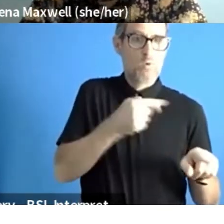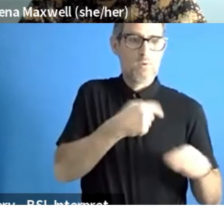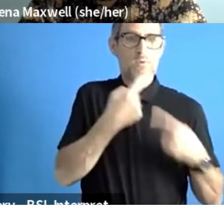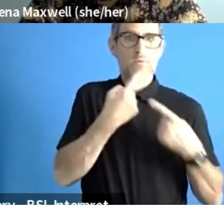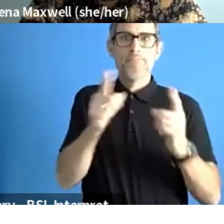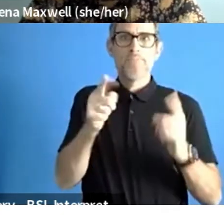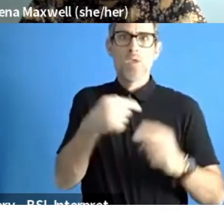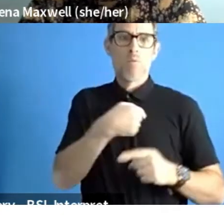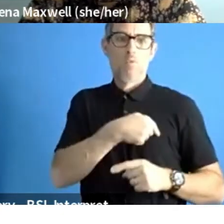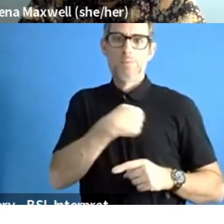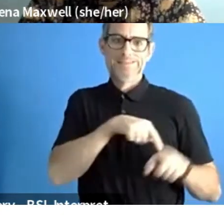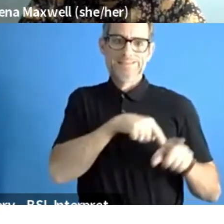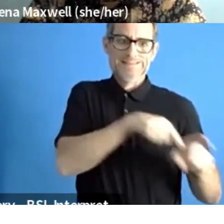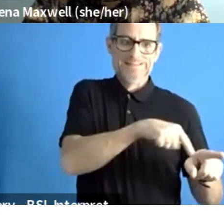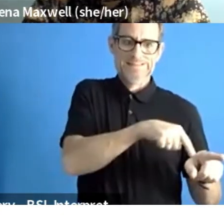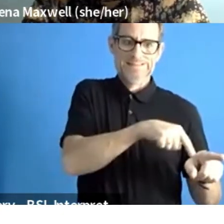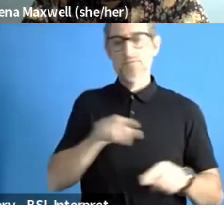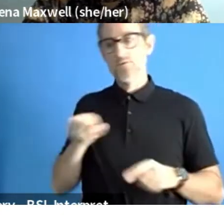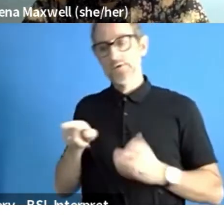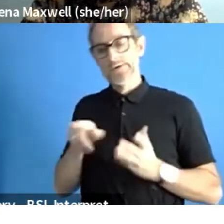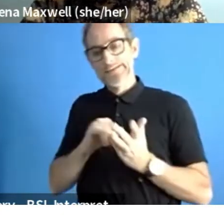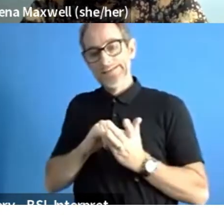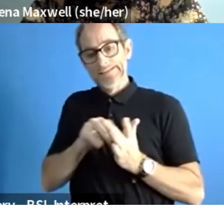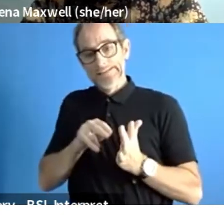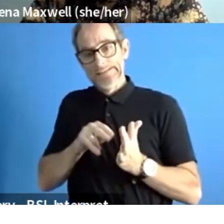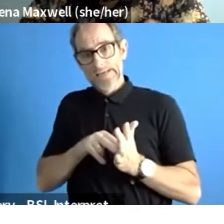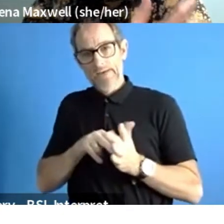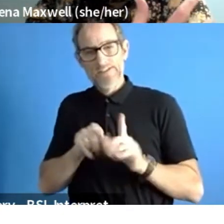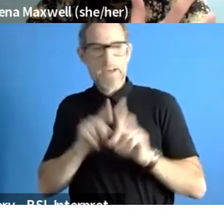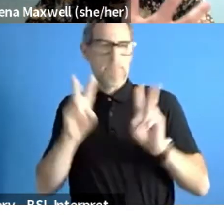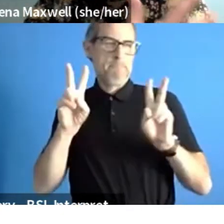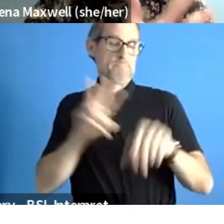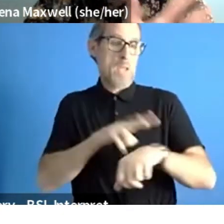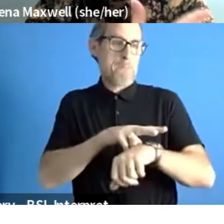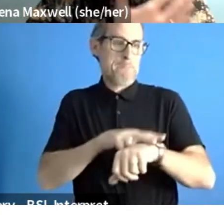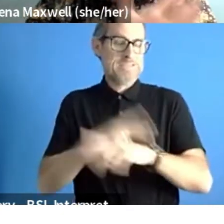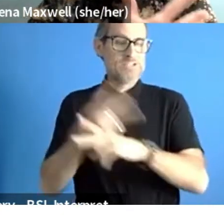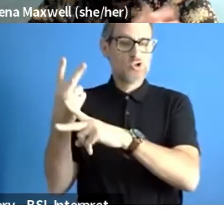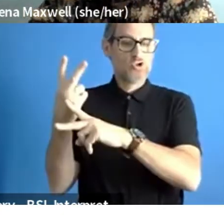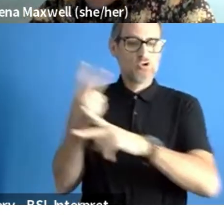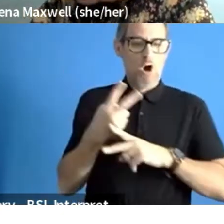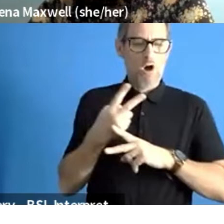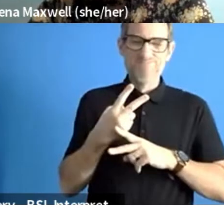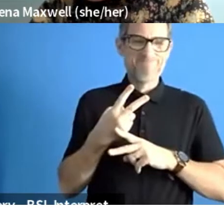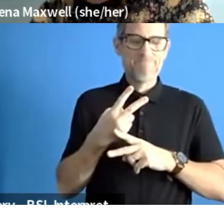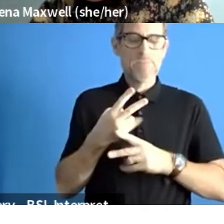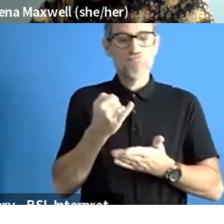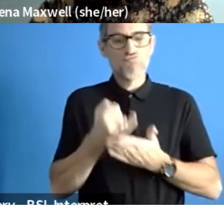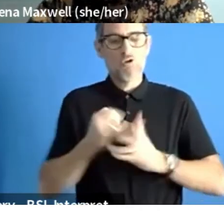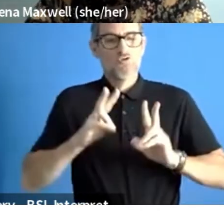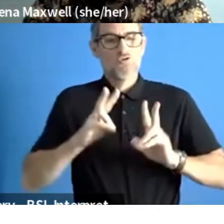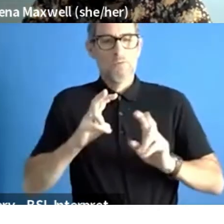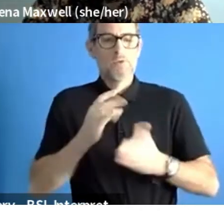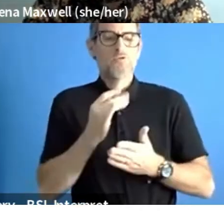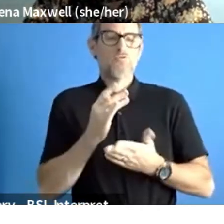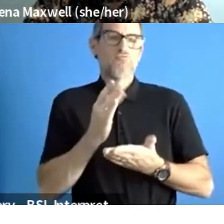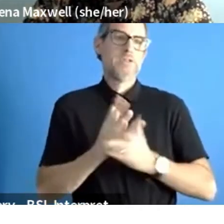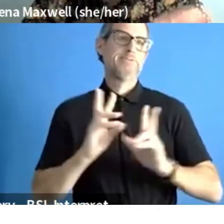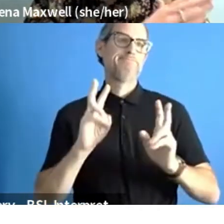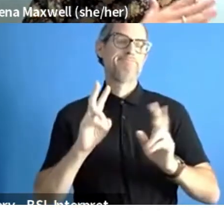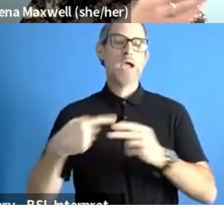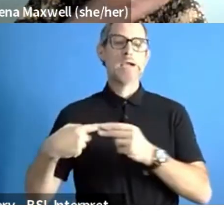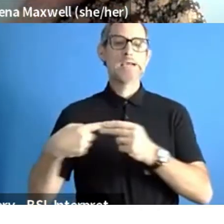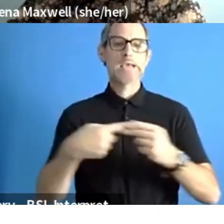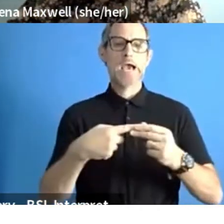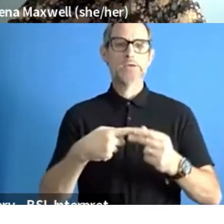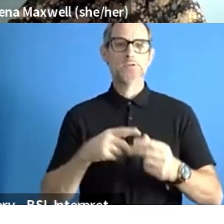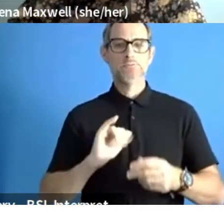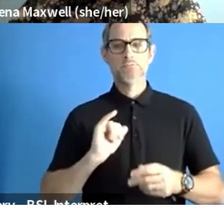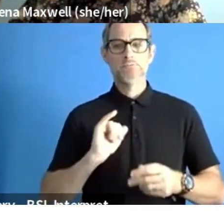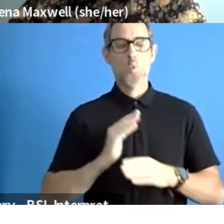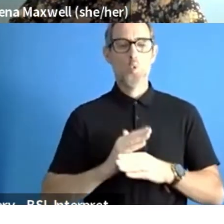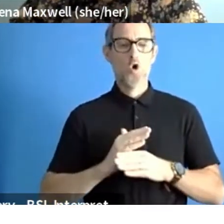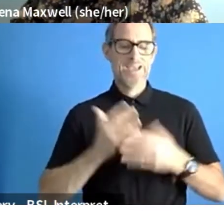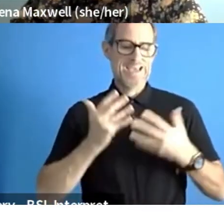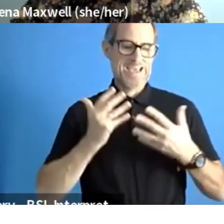that's doing you a disservice, you're our guide